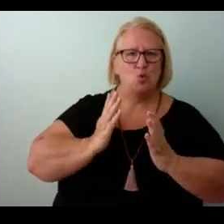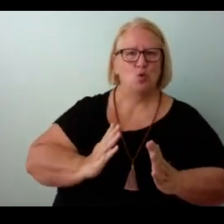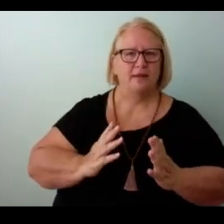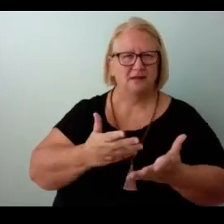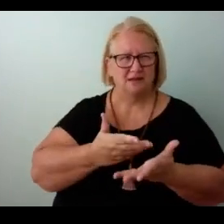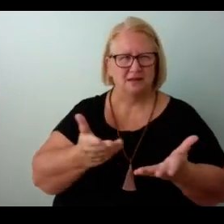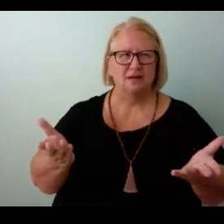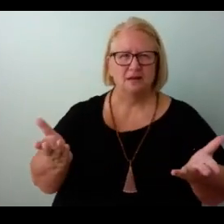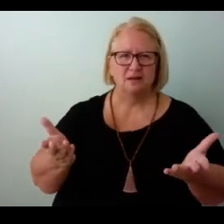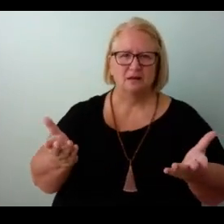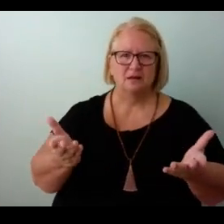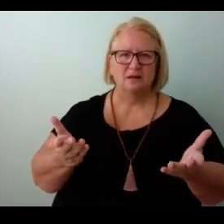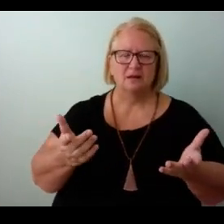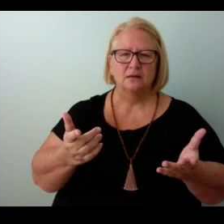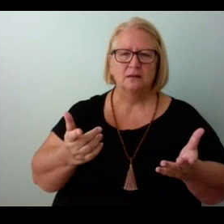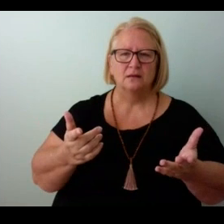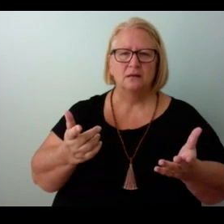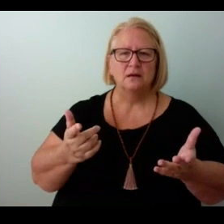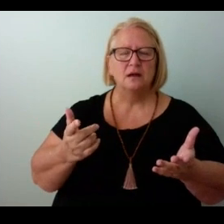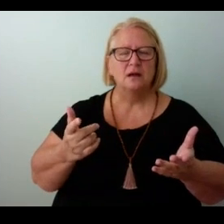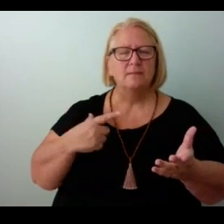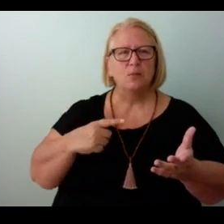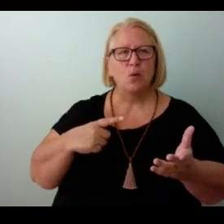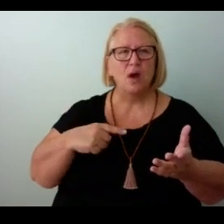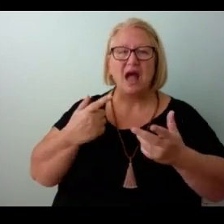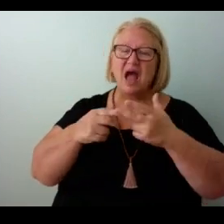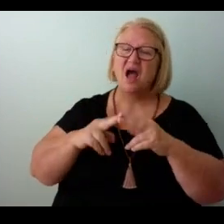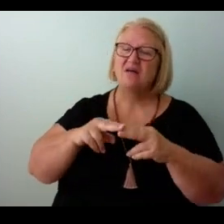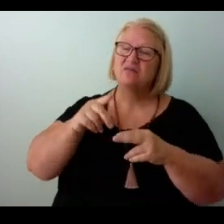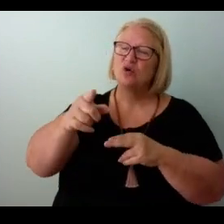it's a lot easier to refuse something if it's just numbers on a page.